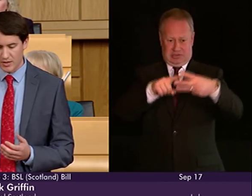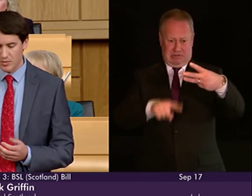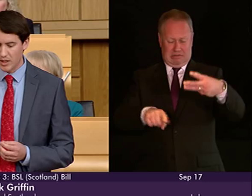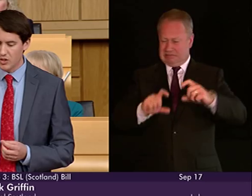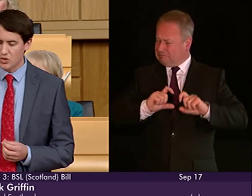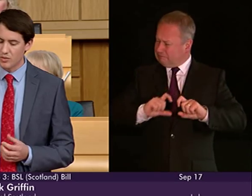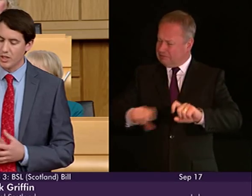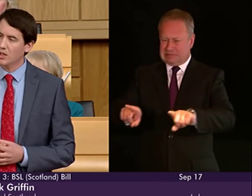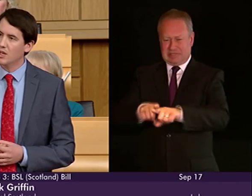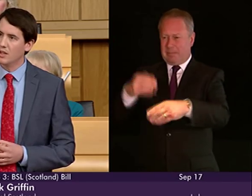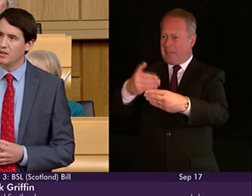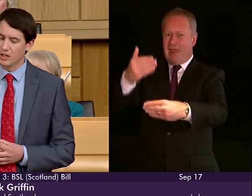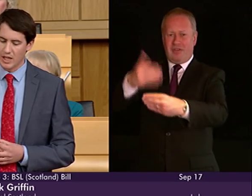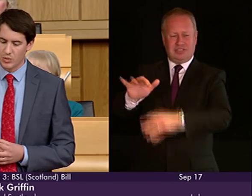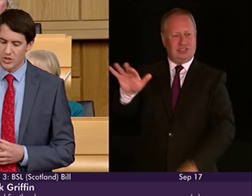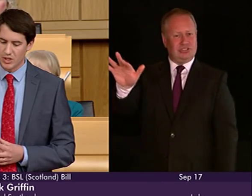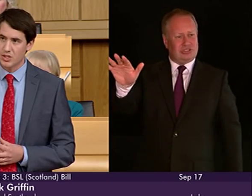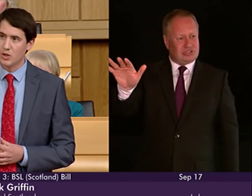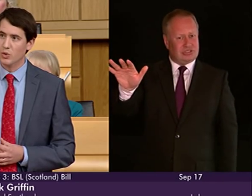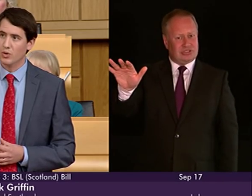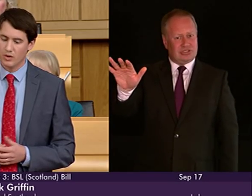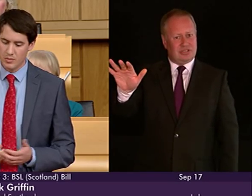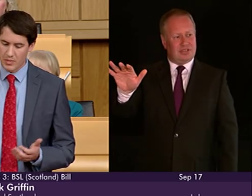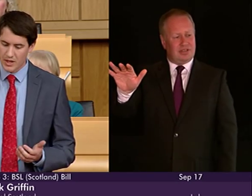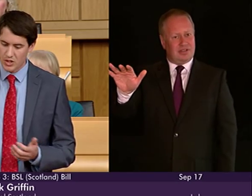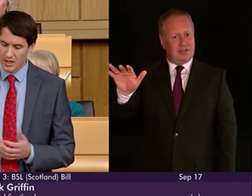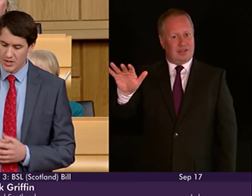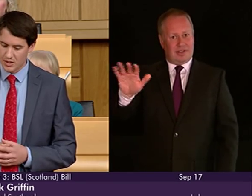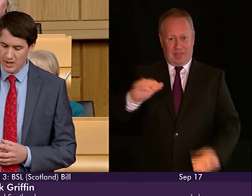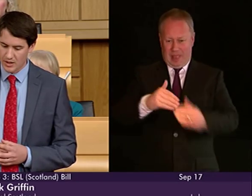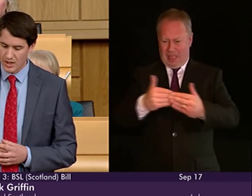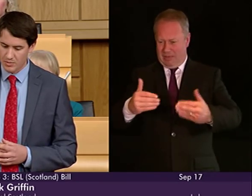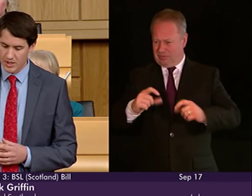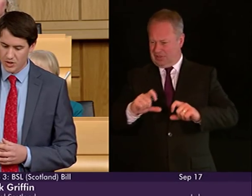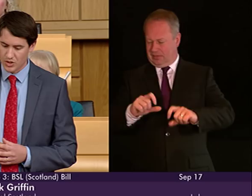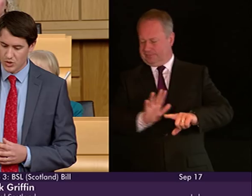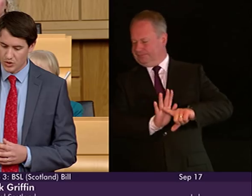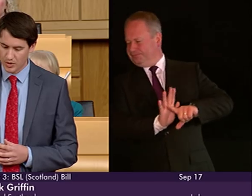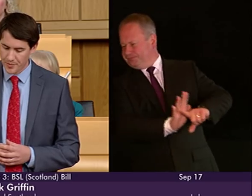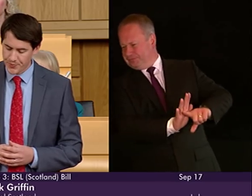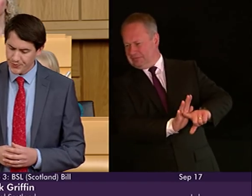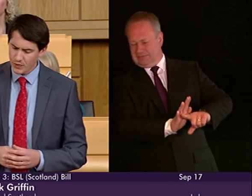It struck me that the language is still marginalised and misunderstood.